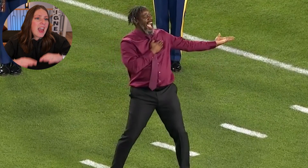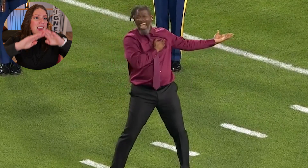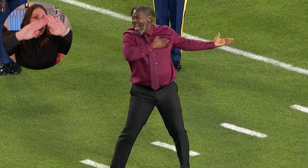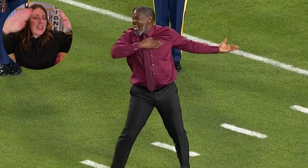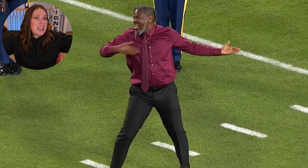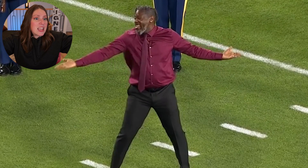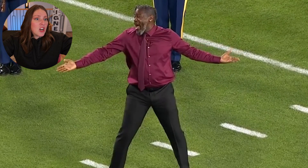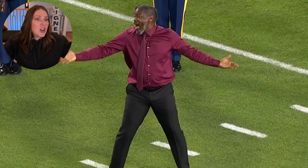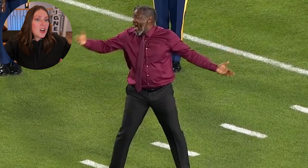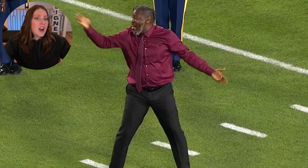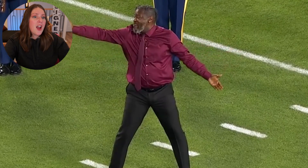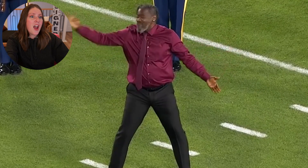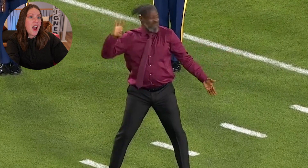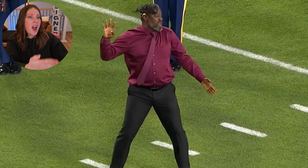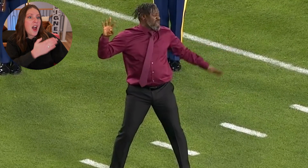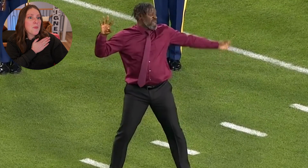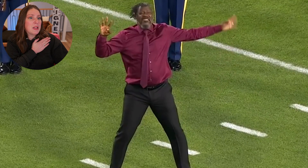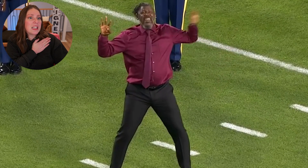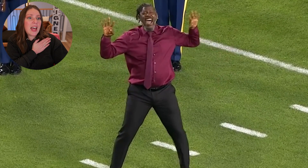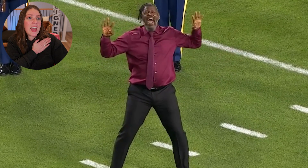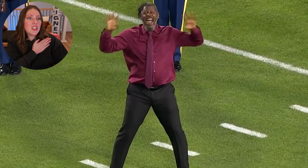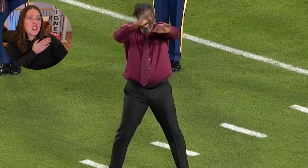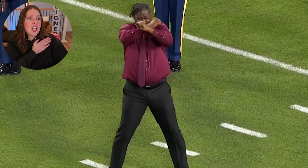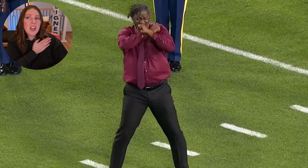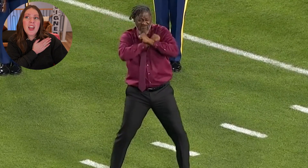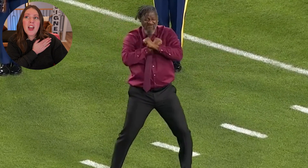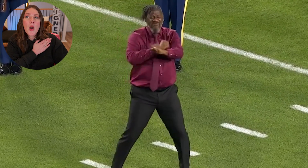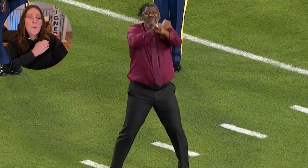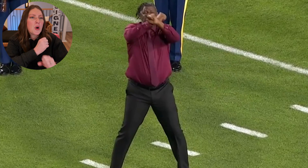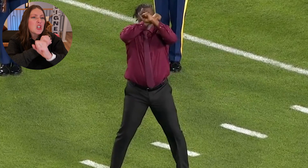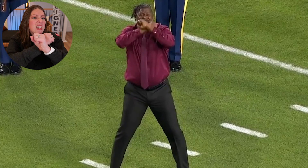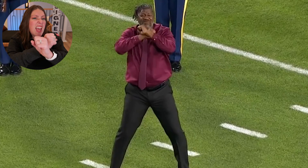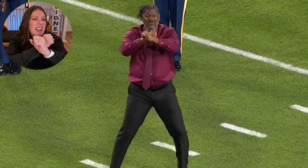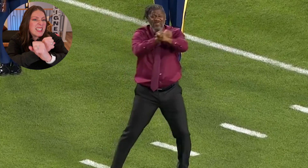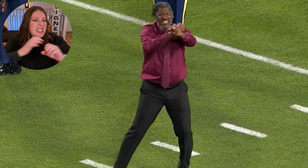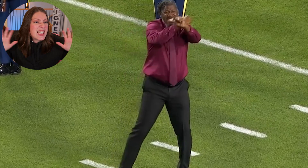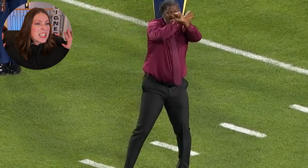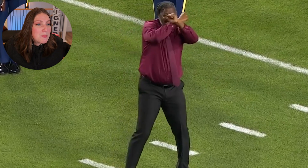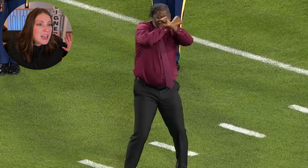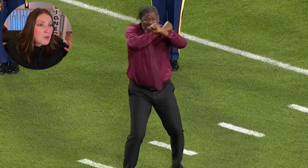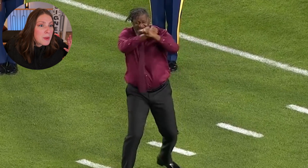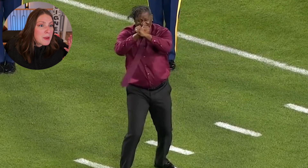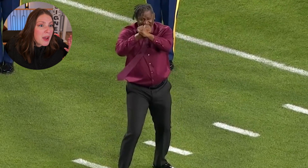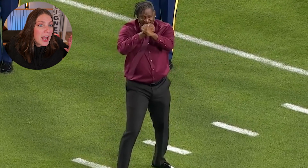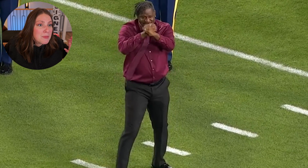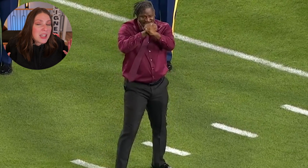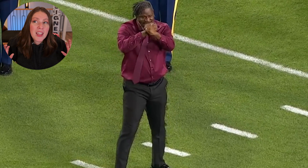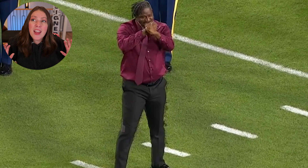And then here. Pledge protected. These men and women behind me.